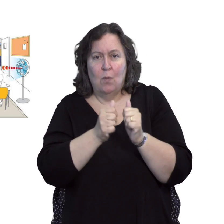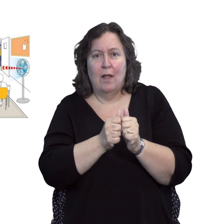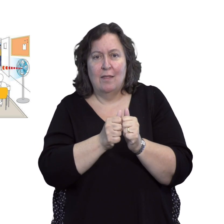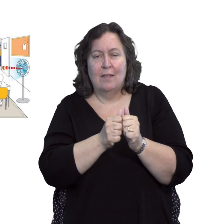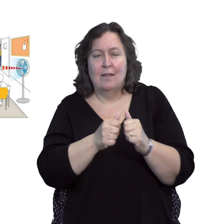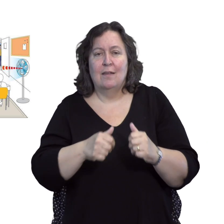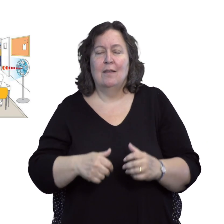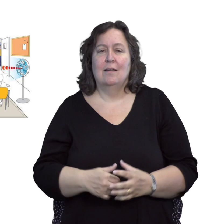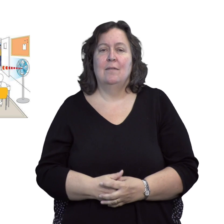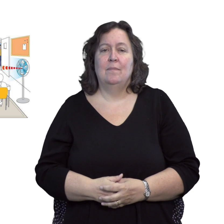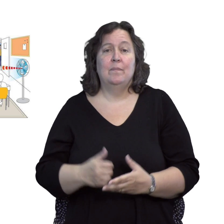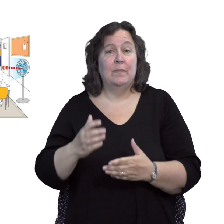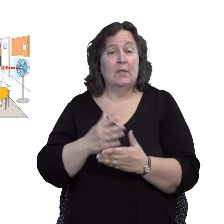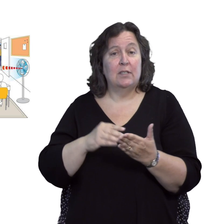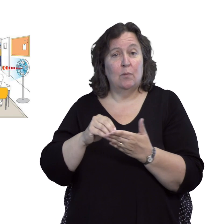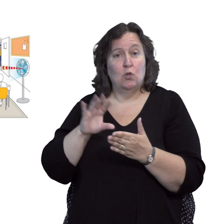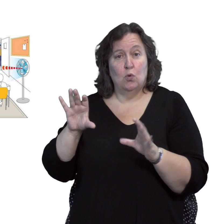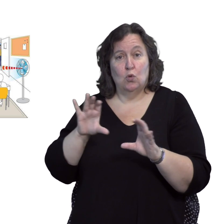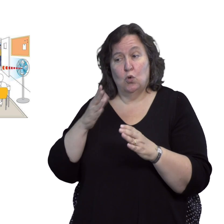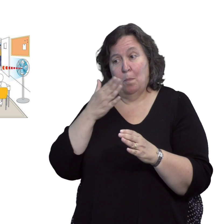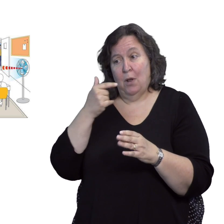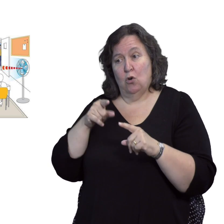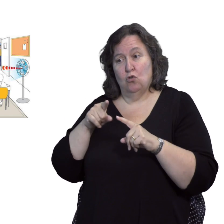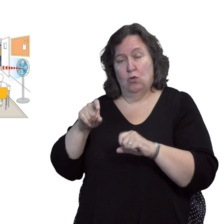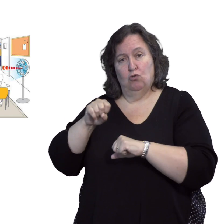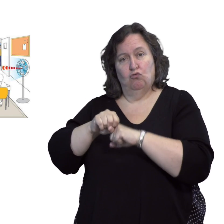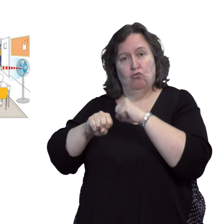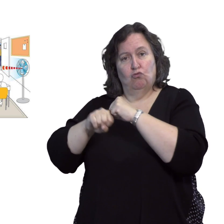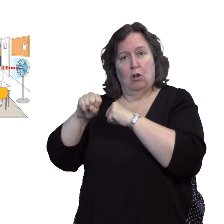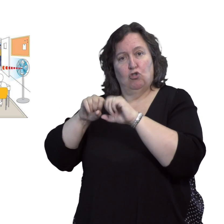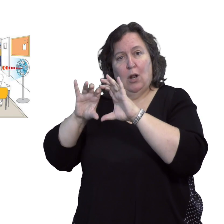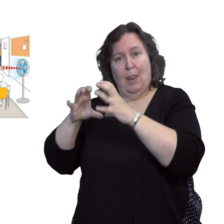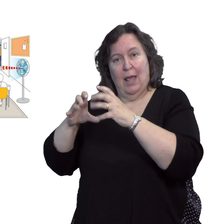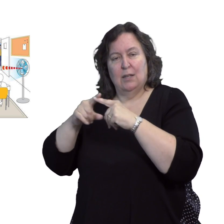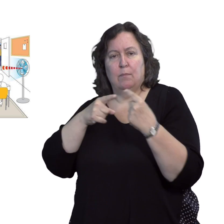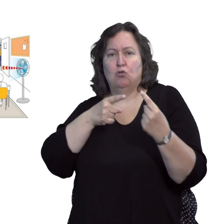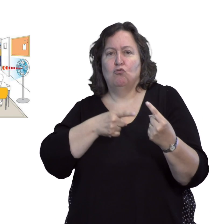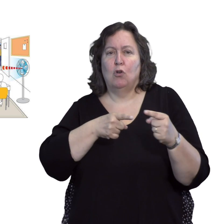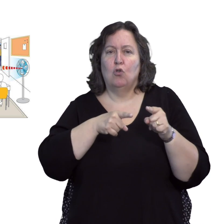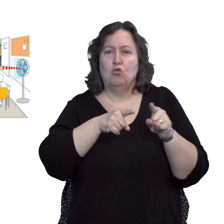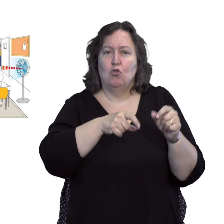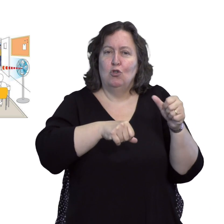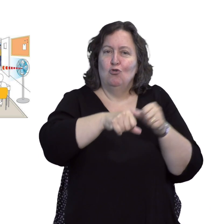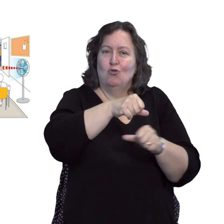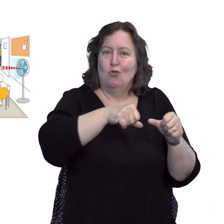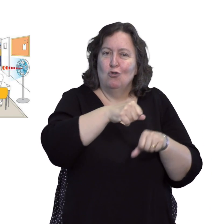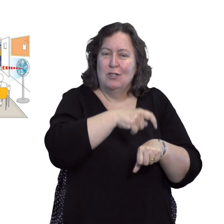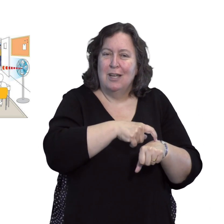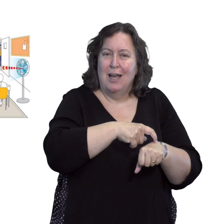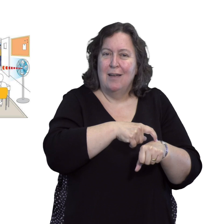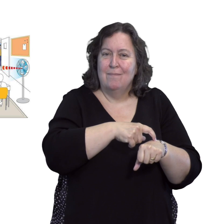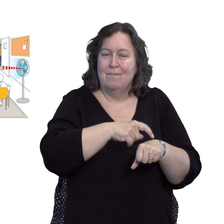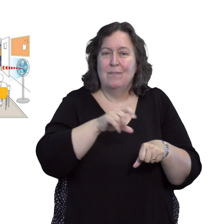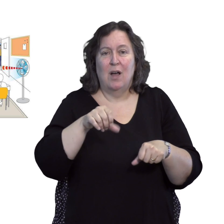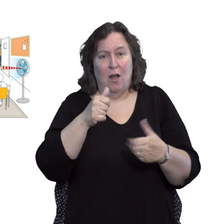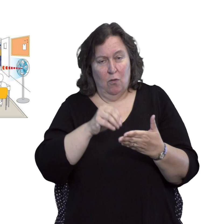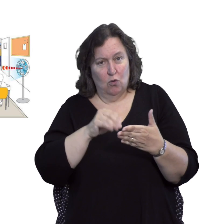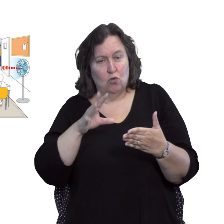Some students do better in a structured class, but struggle during social situations. Others have more difficulty understanding